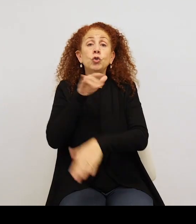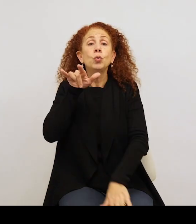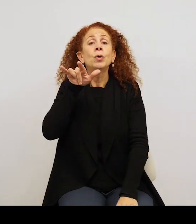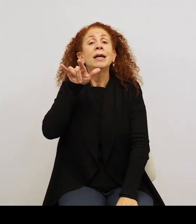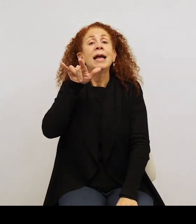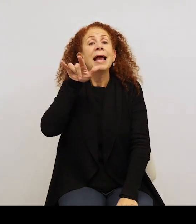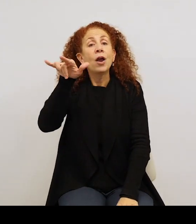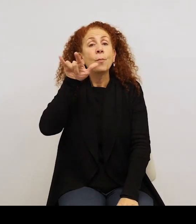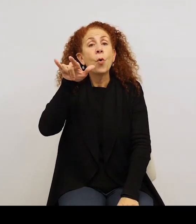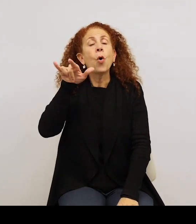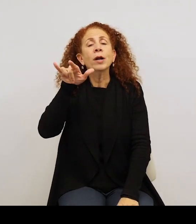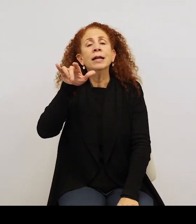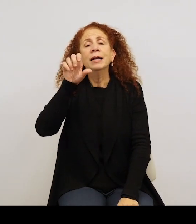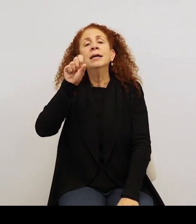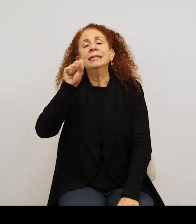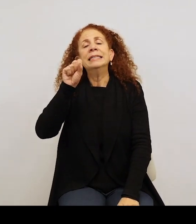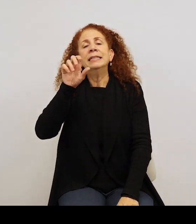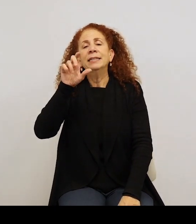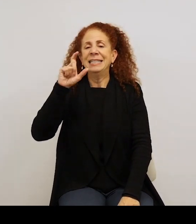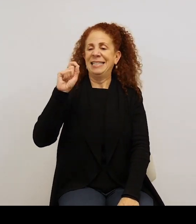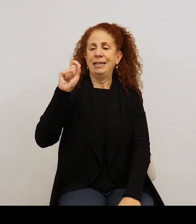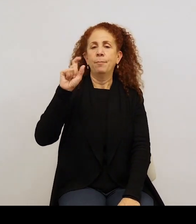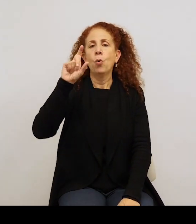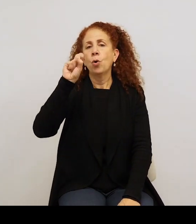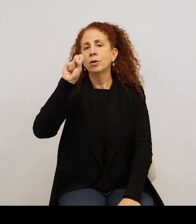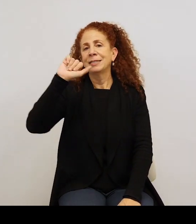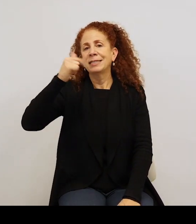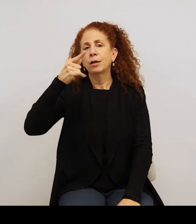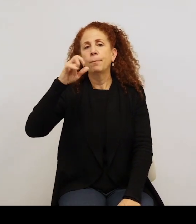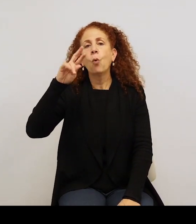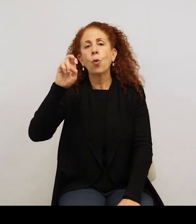airport where they actually turned the outside world